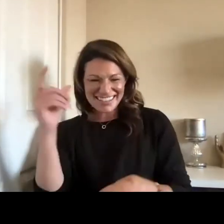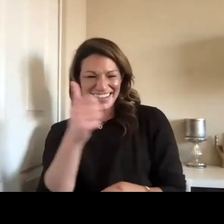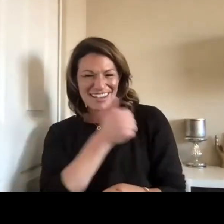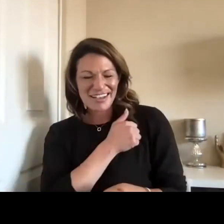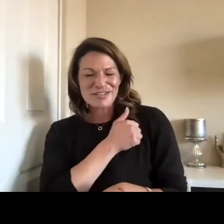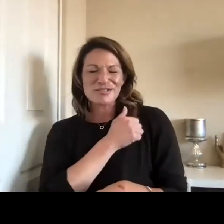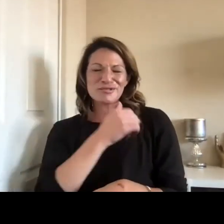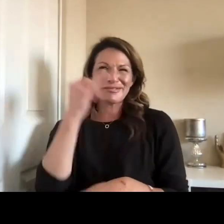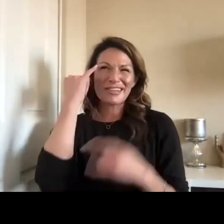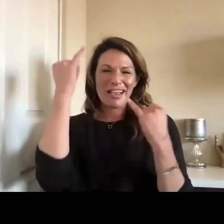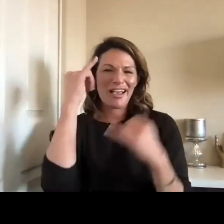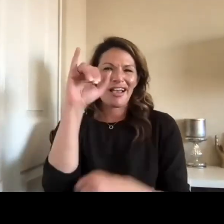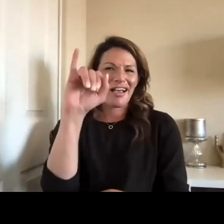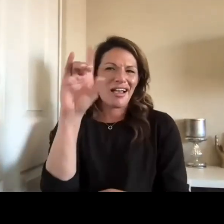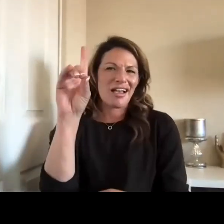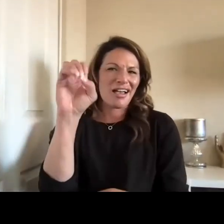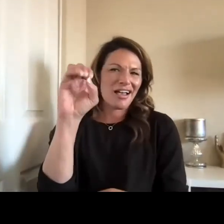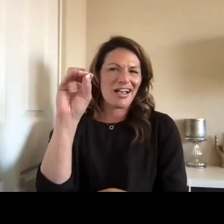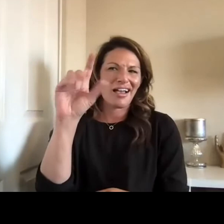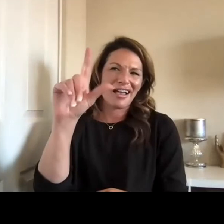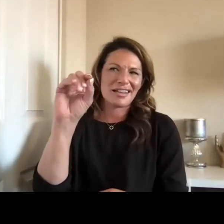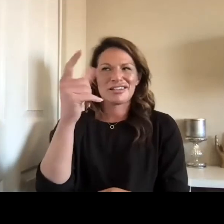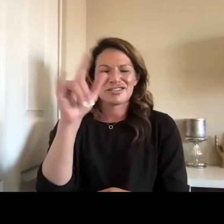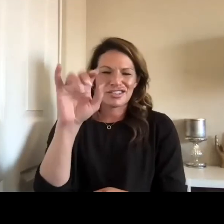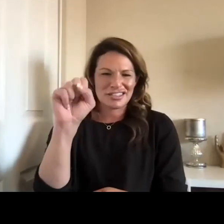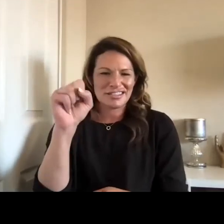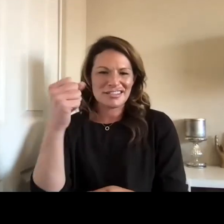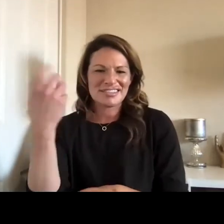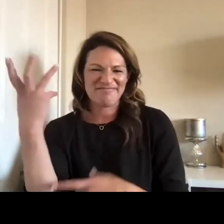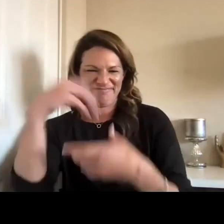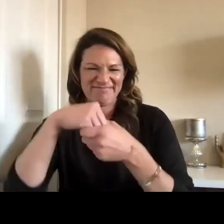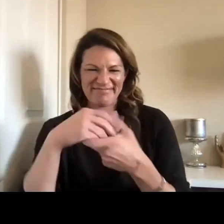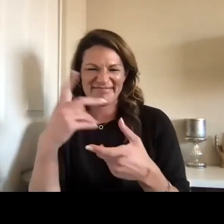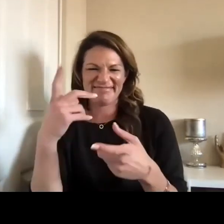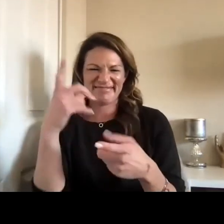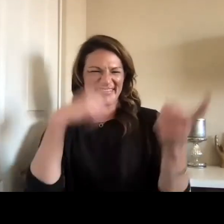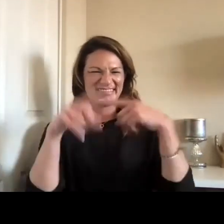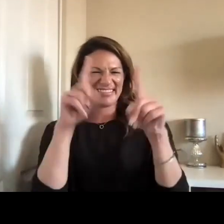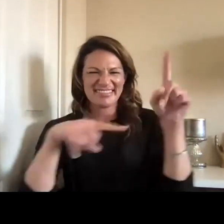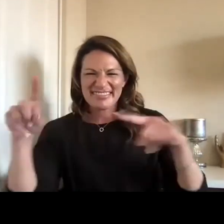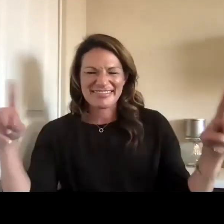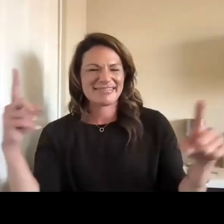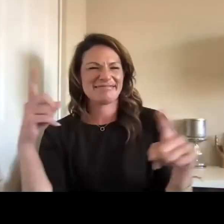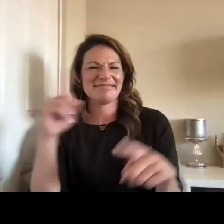and the attitudes and ideologies about signing varieties in the deaf community.